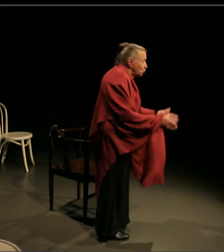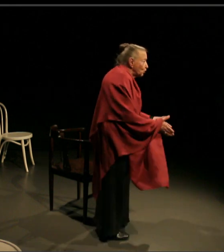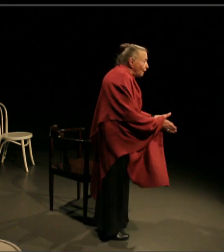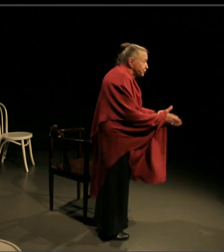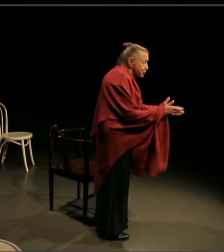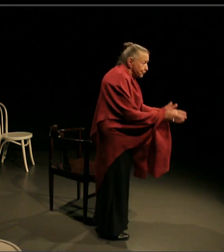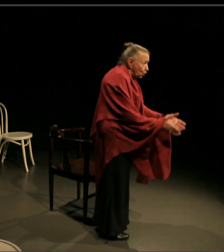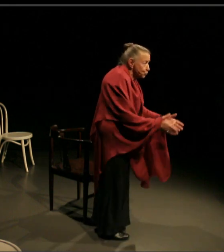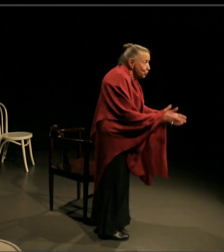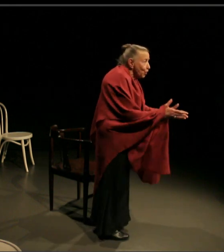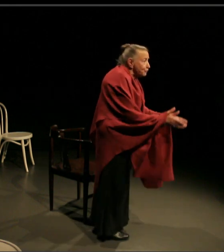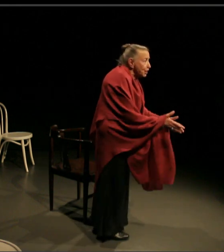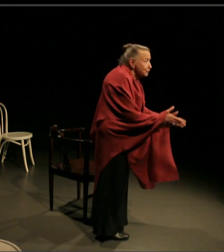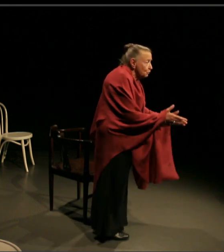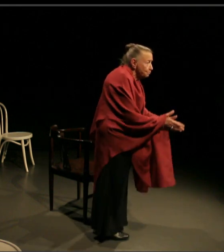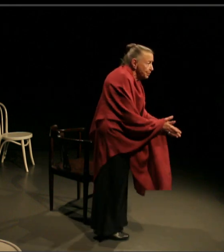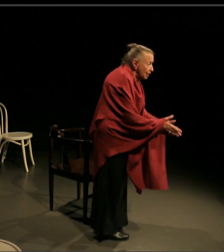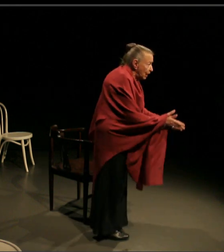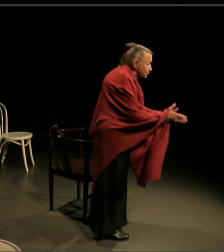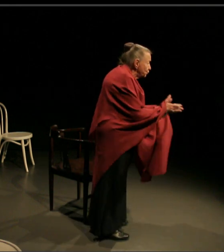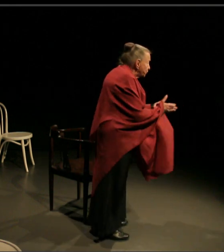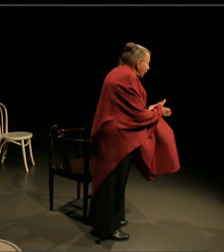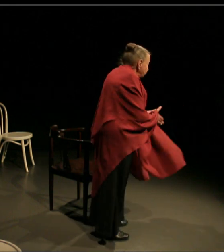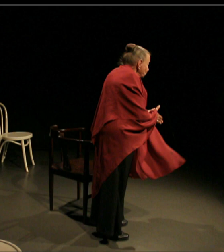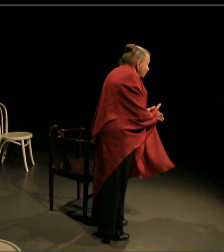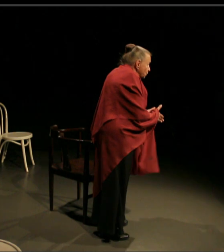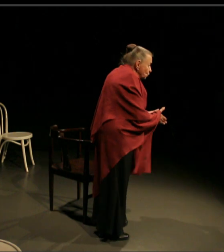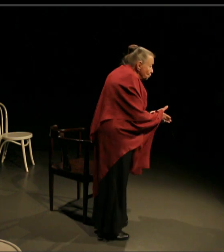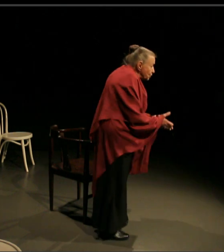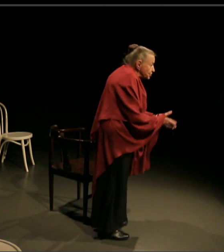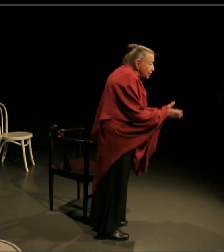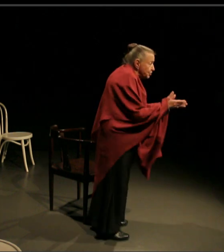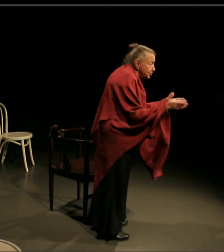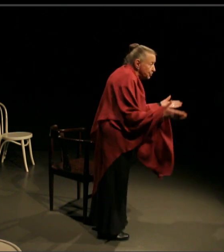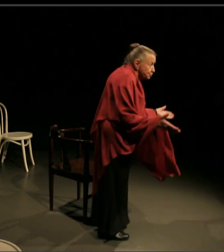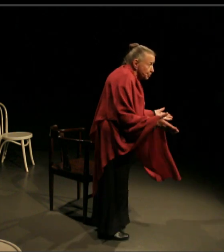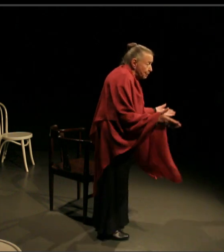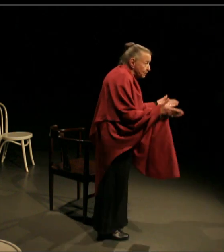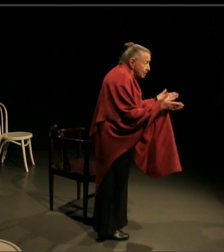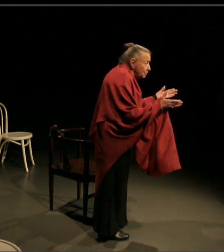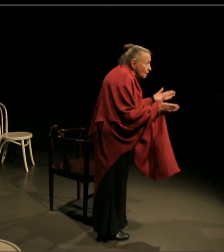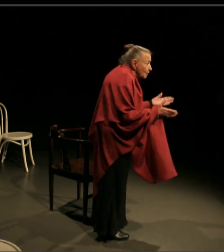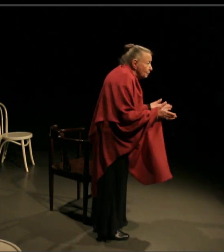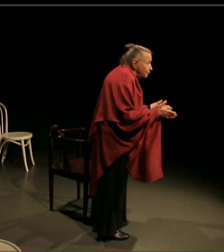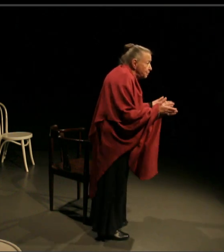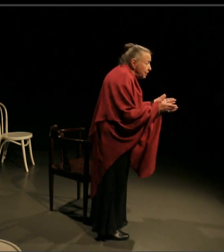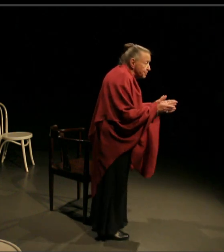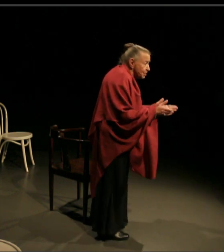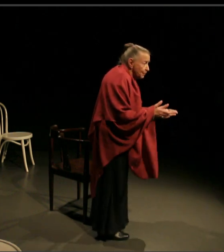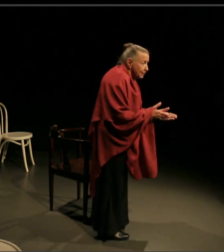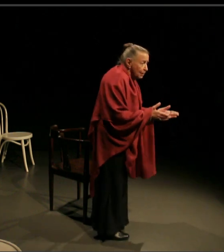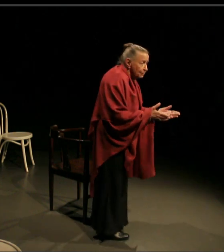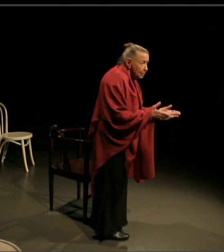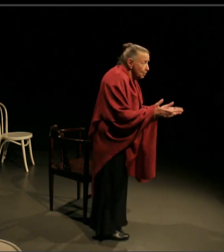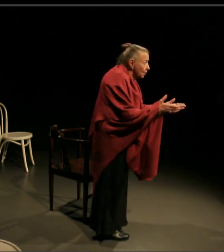he wandered in this mode till finally, plunging deep inside the wood he found, whether by chance or purposely,